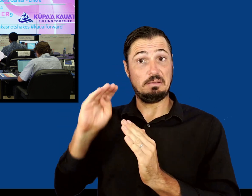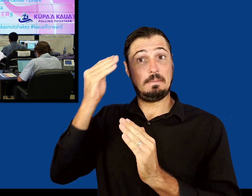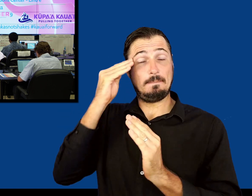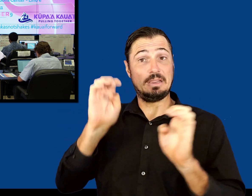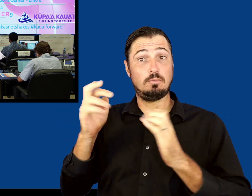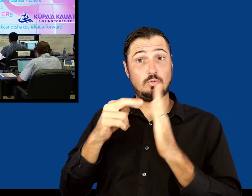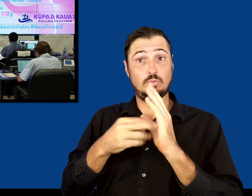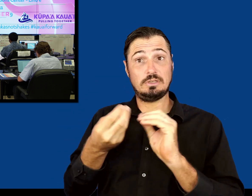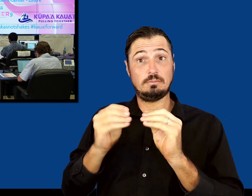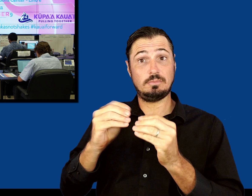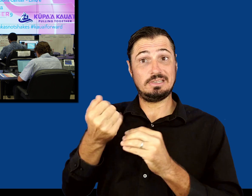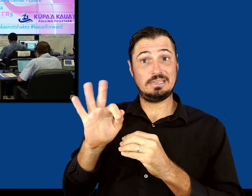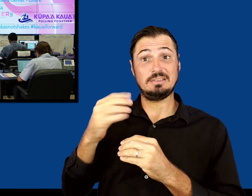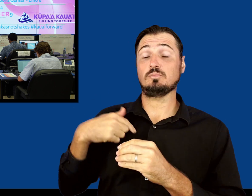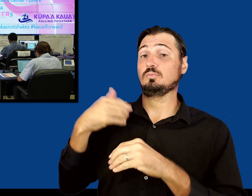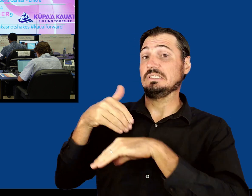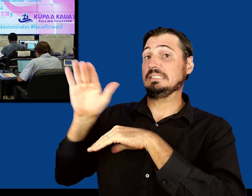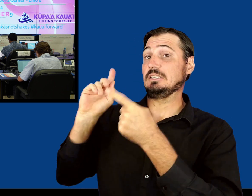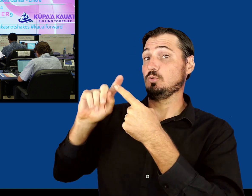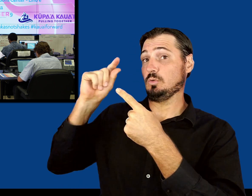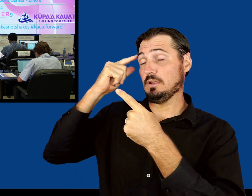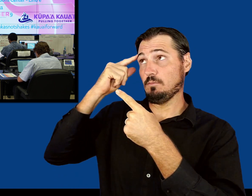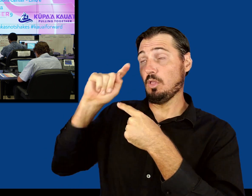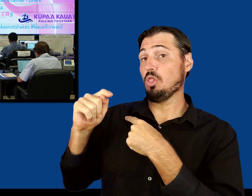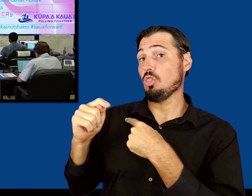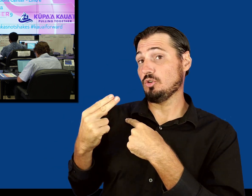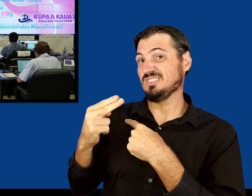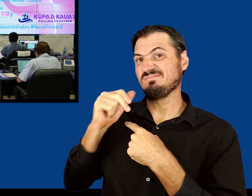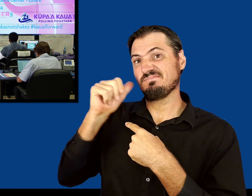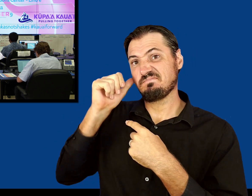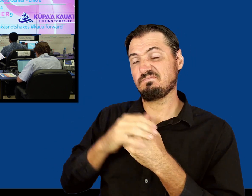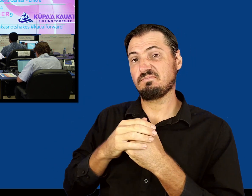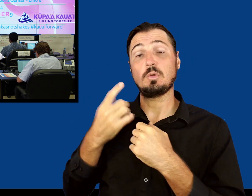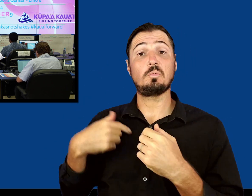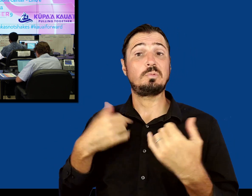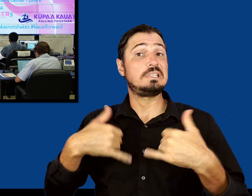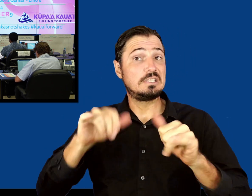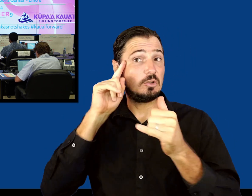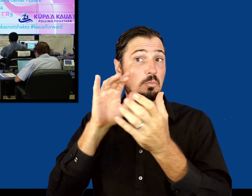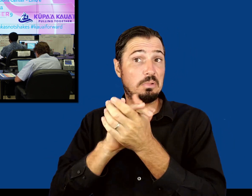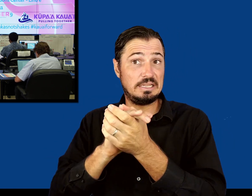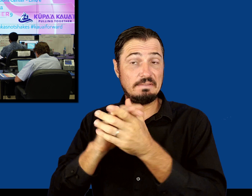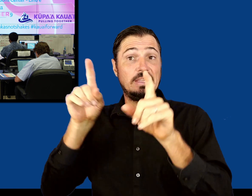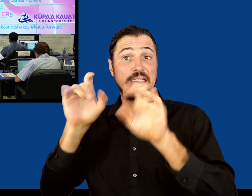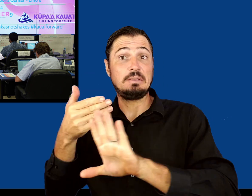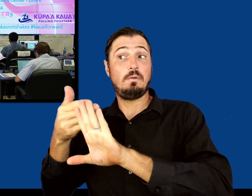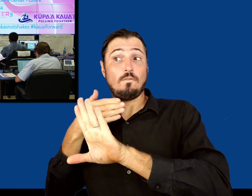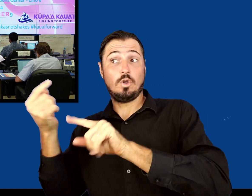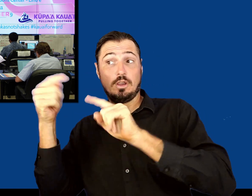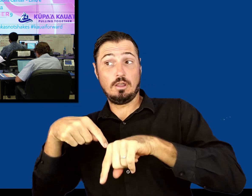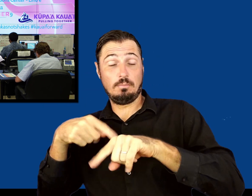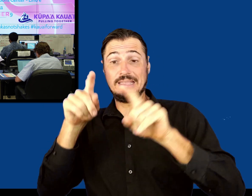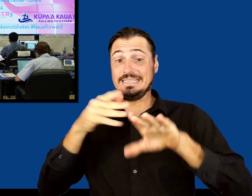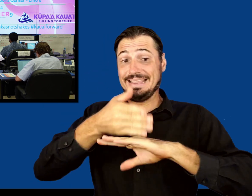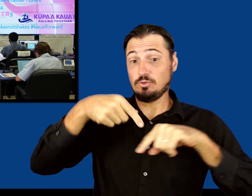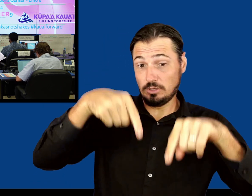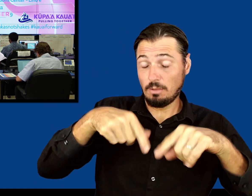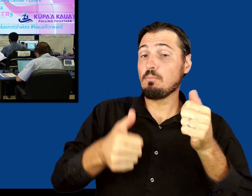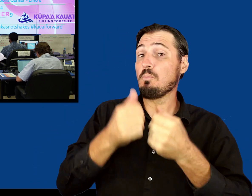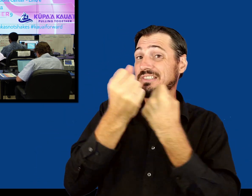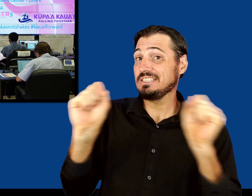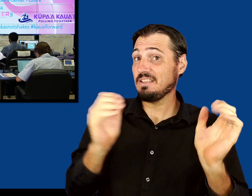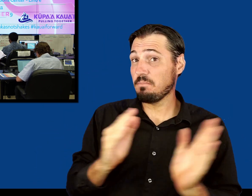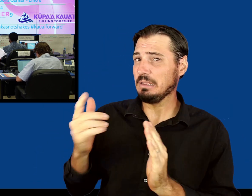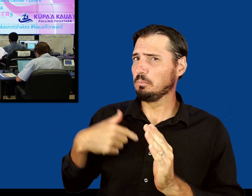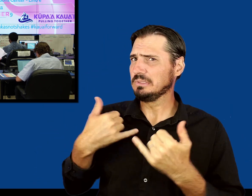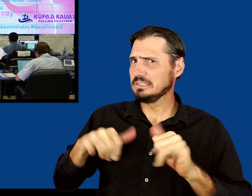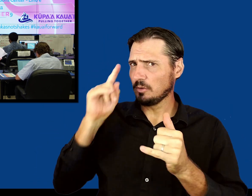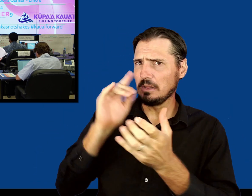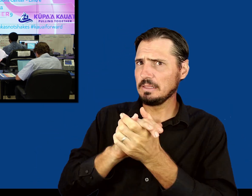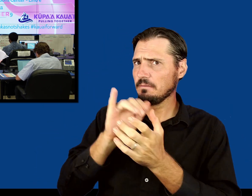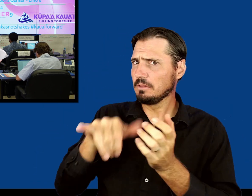Governor Ige on Thursday. While we maintain our position that a comprehensive pre- and post-arrival testing program is the safest option, and we will continue to work toward achieving that, we